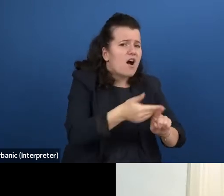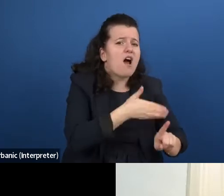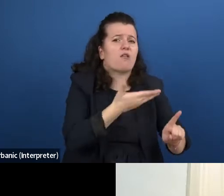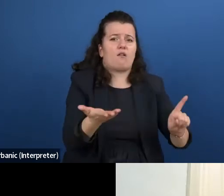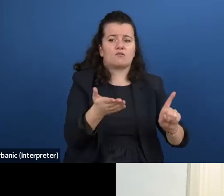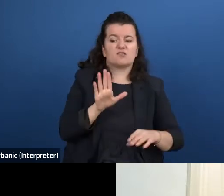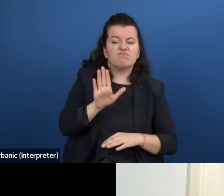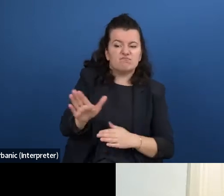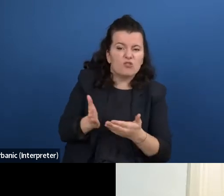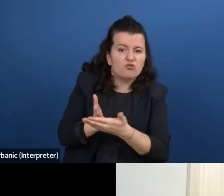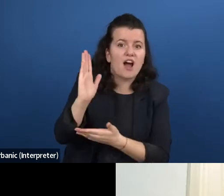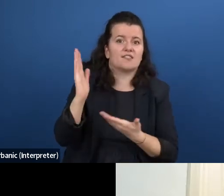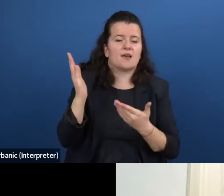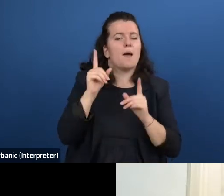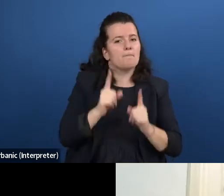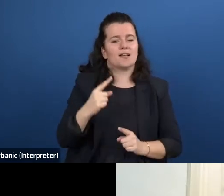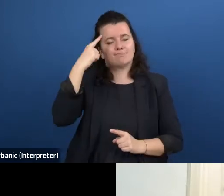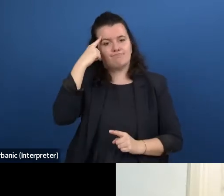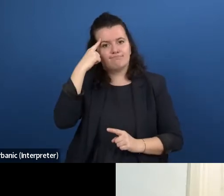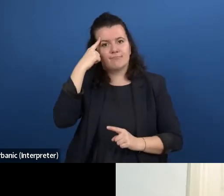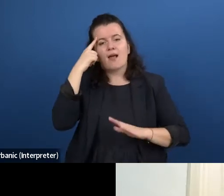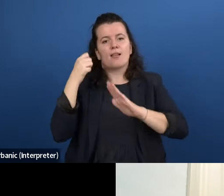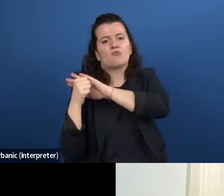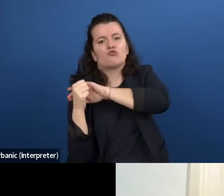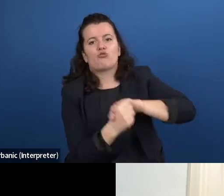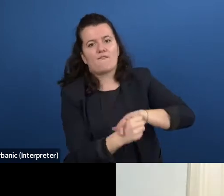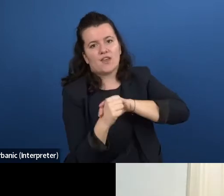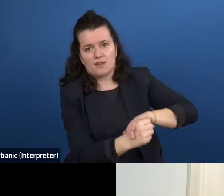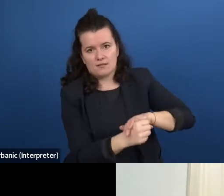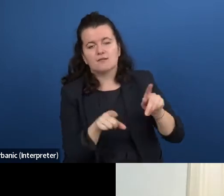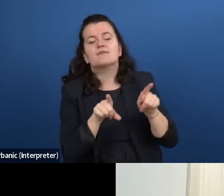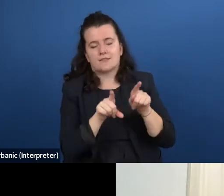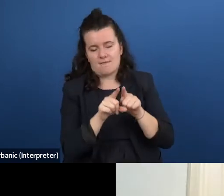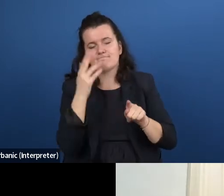And we also encourage organizations of women’s rights